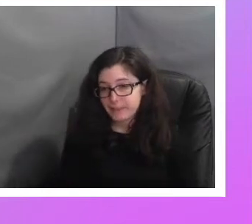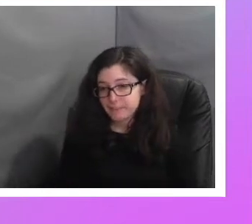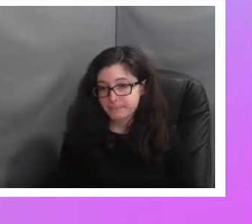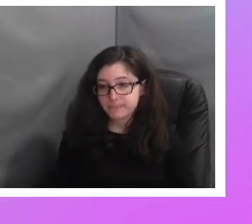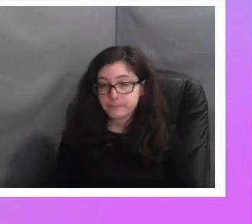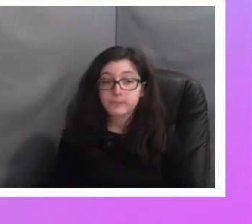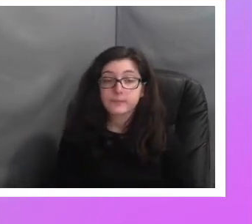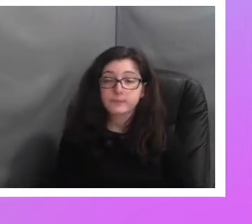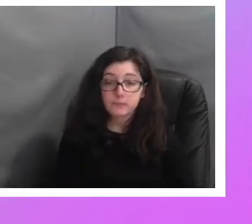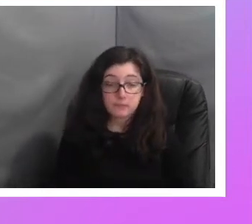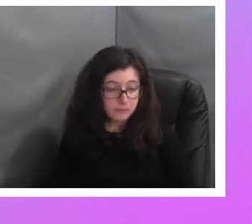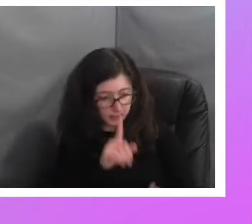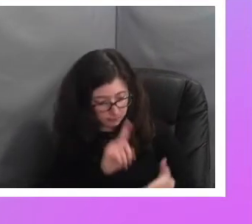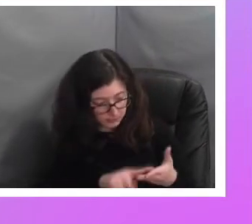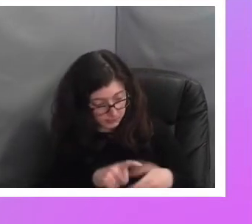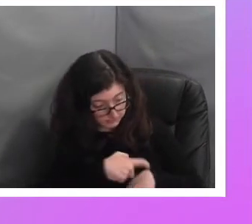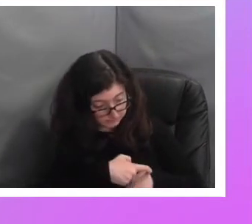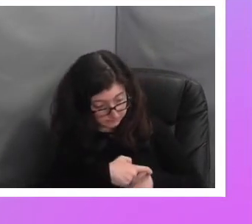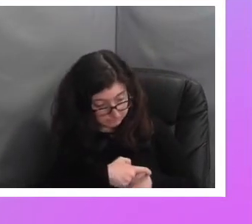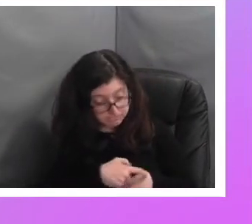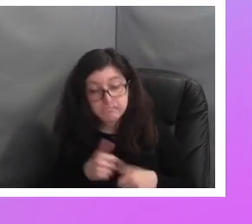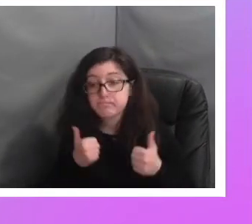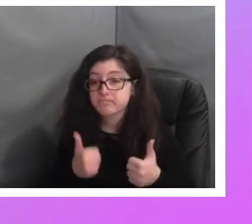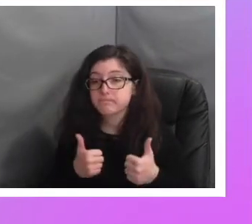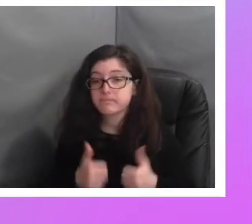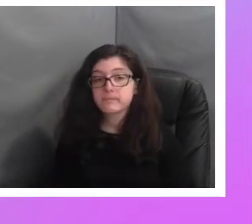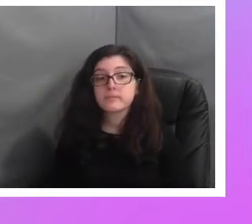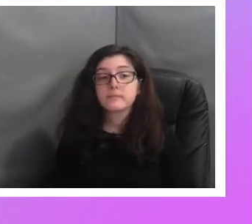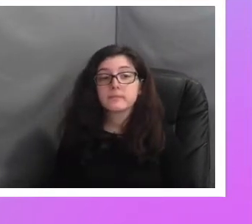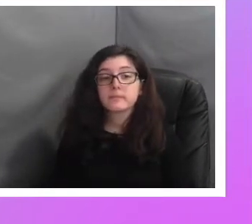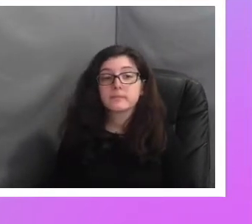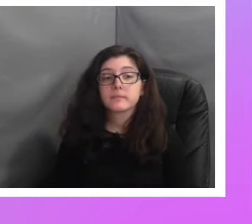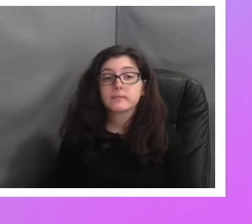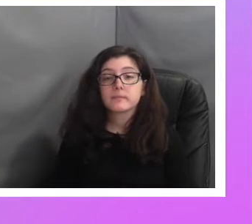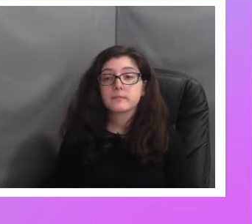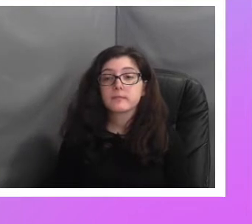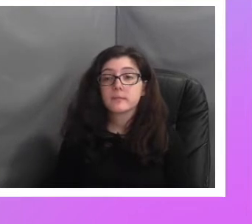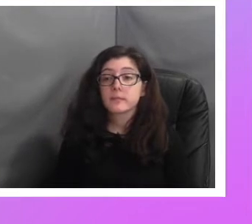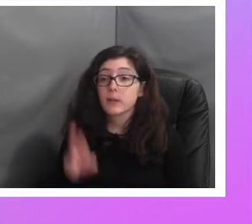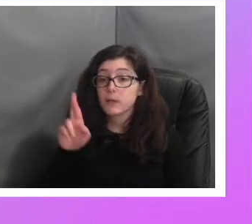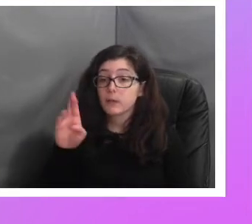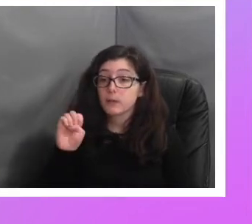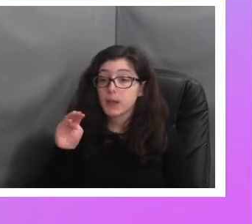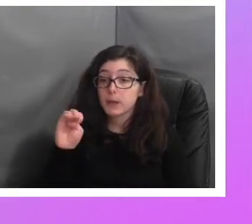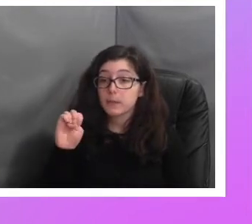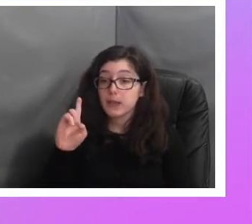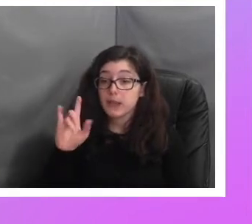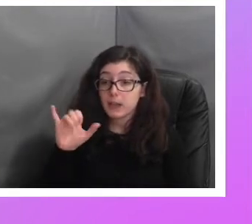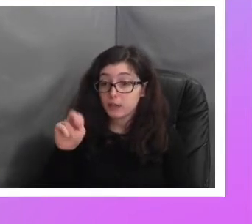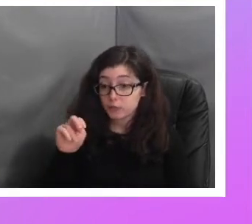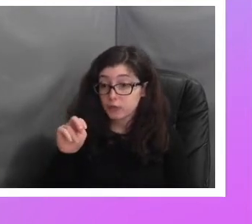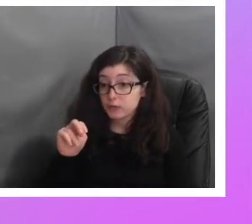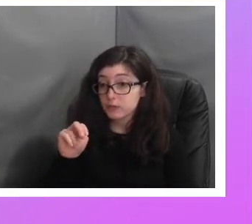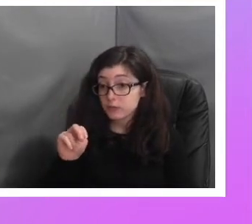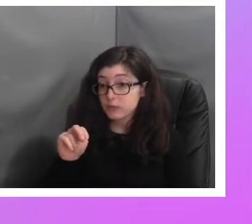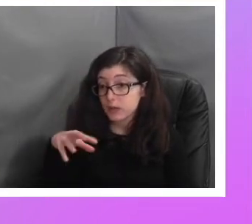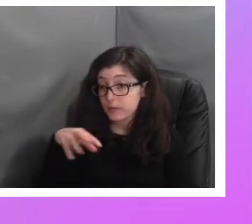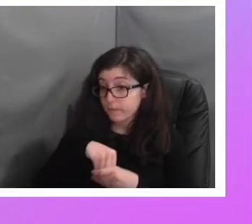Checking the time, so in terms of going through the remediation, the other thing to be very good about